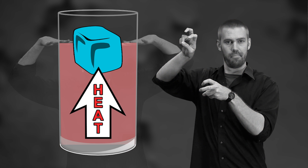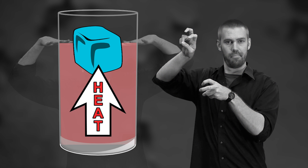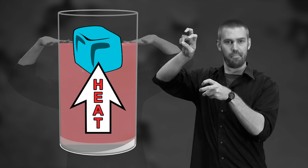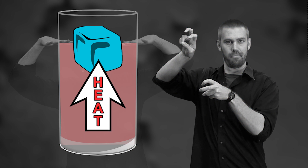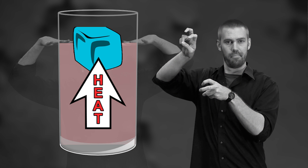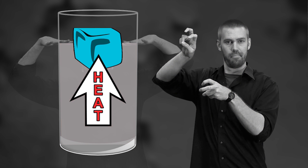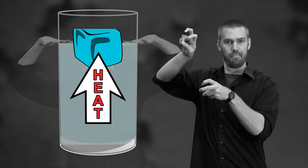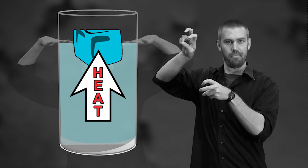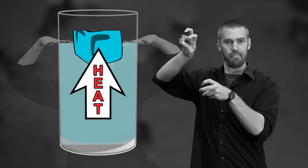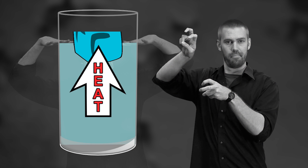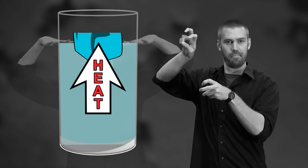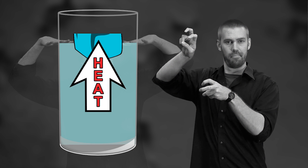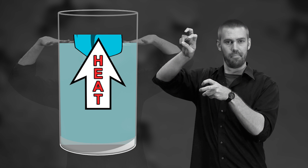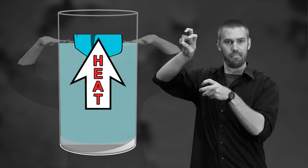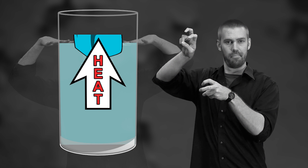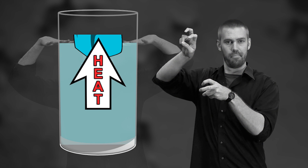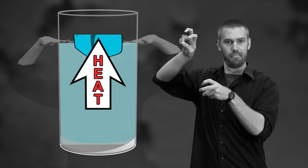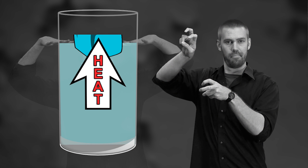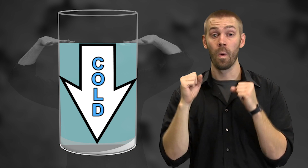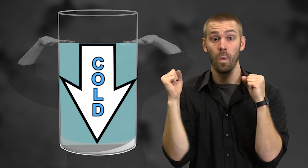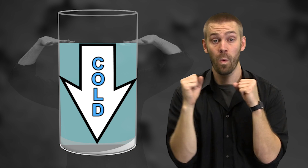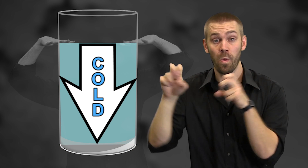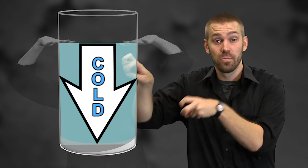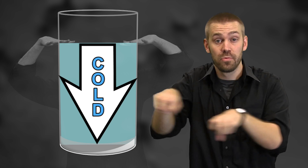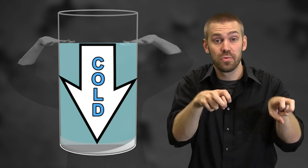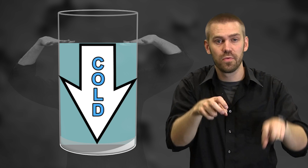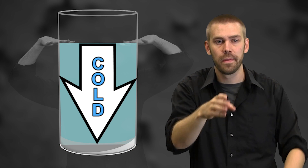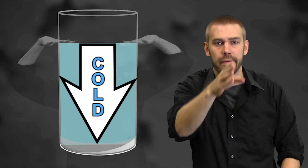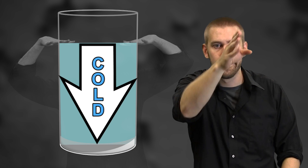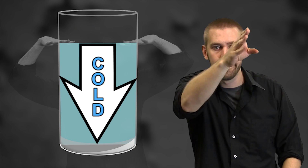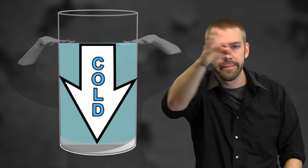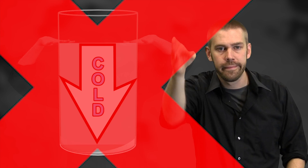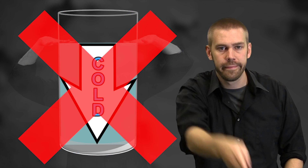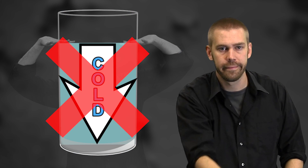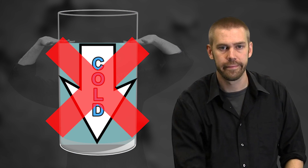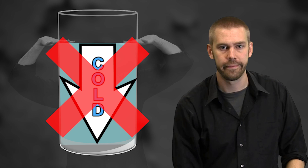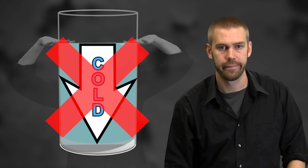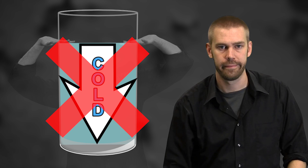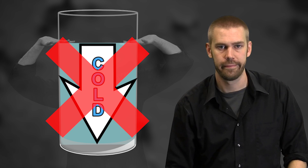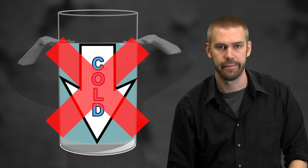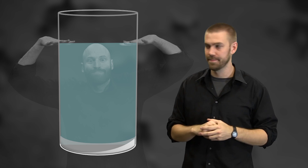into the ice. Cold cannot be transferred.